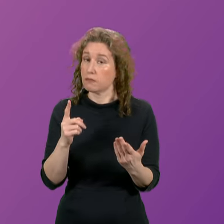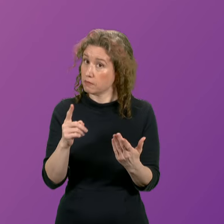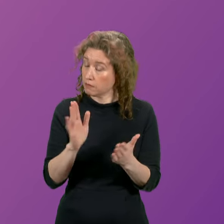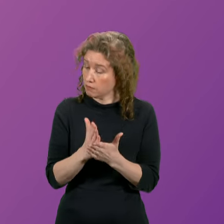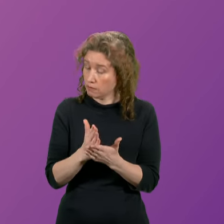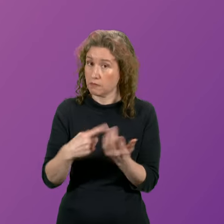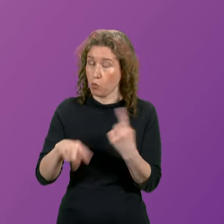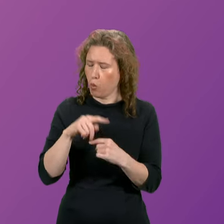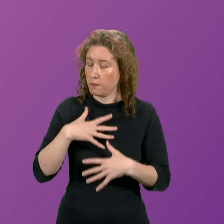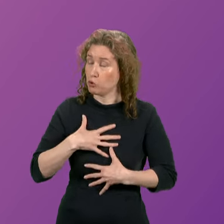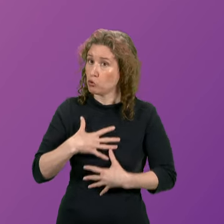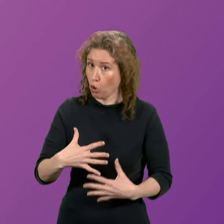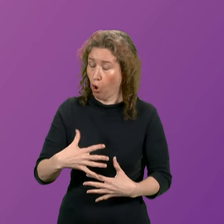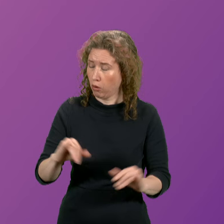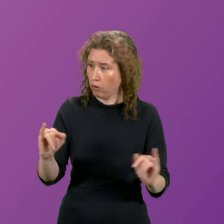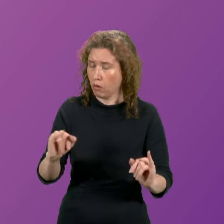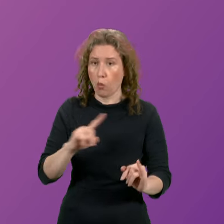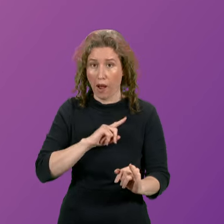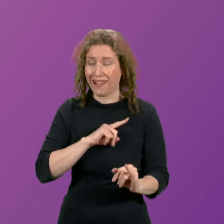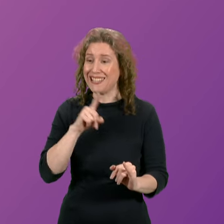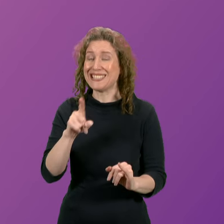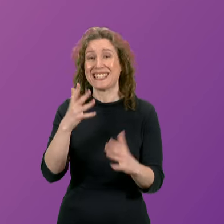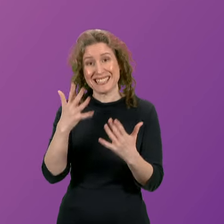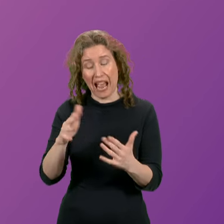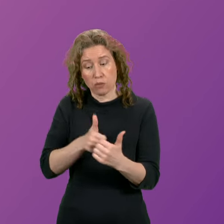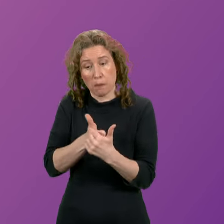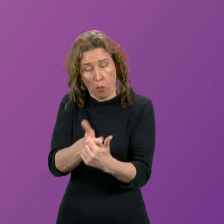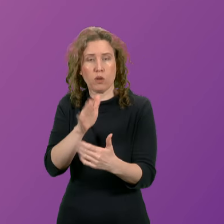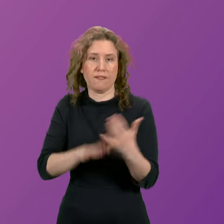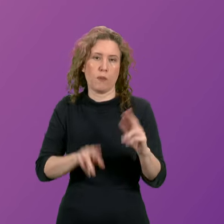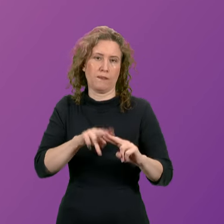appal people across Scotland is that he is now being endorsed by the First Minister of